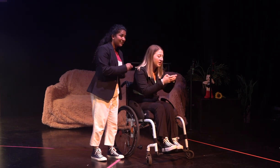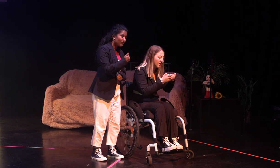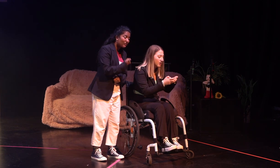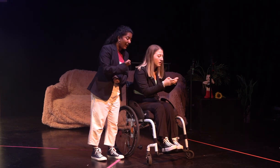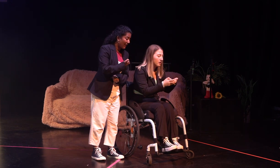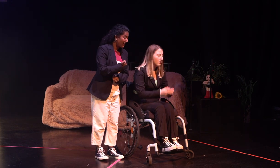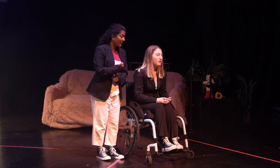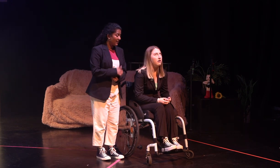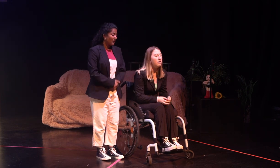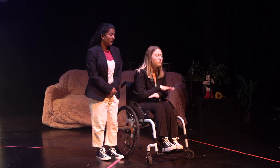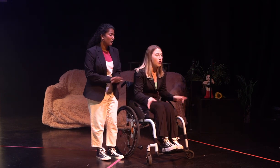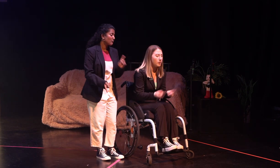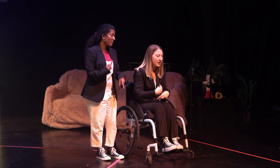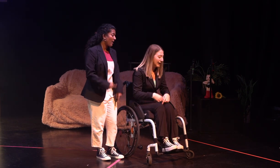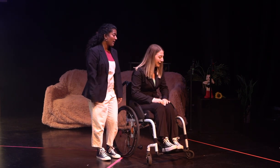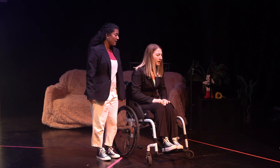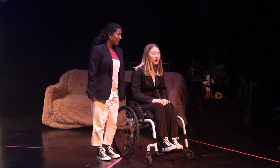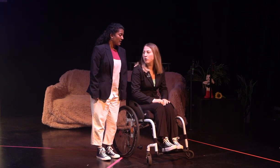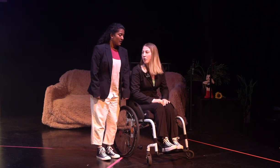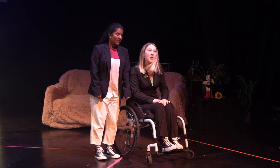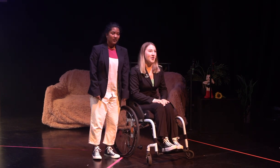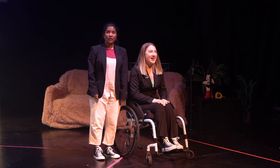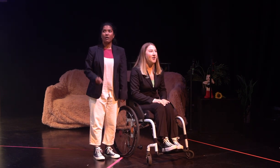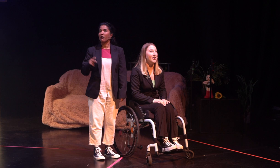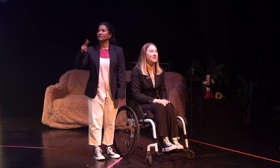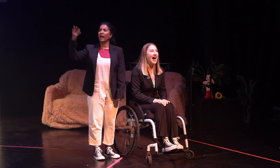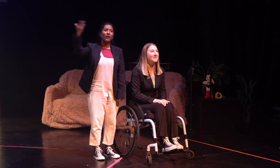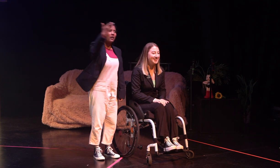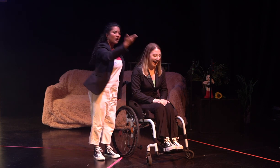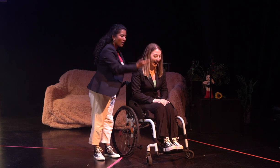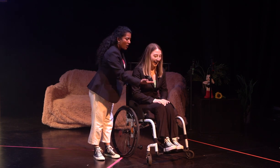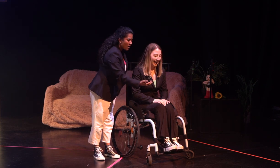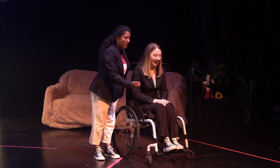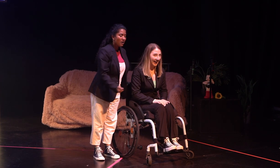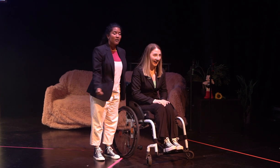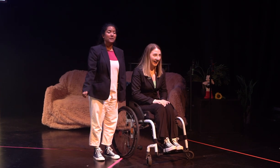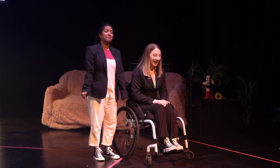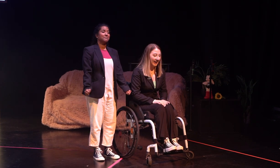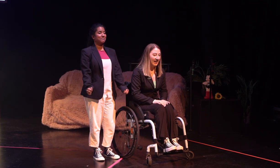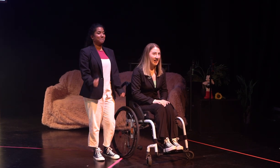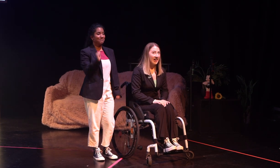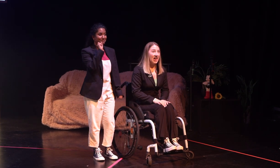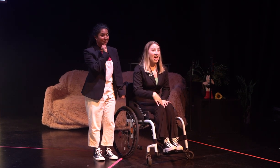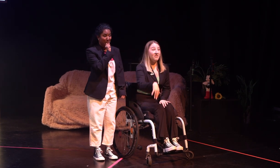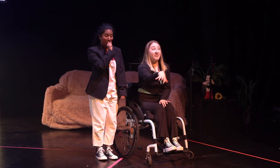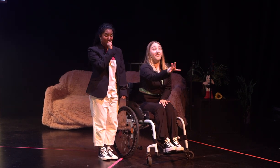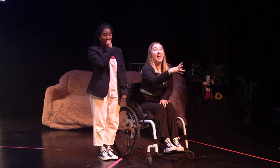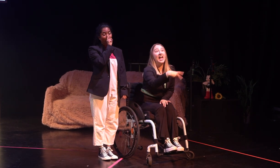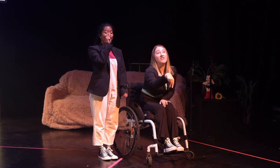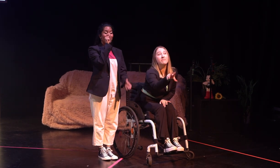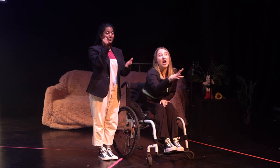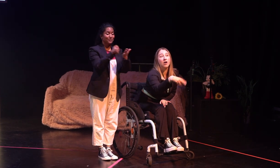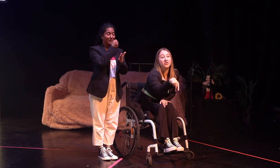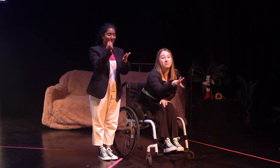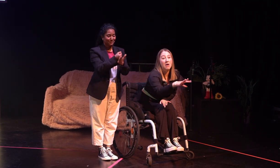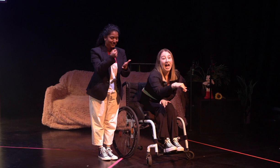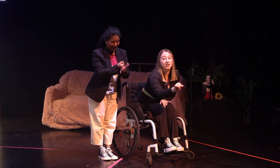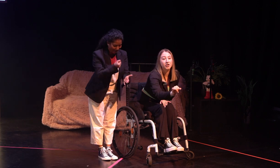doing. No reply. The main course arrives. [ AFFECTS POSH ACCENT ] A fairy mound of